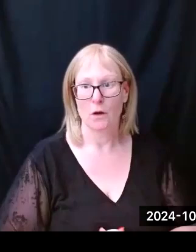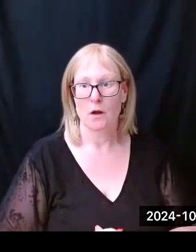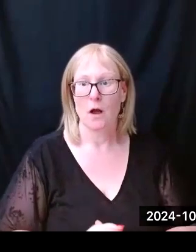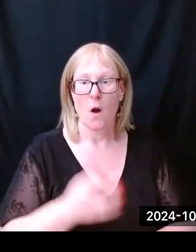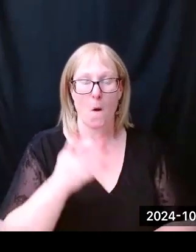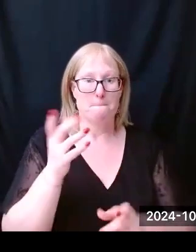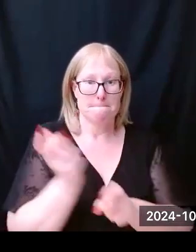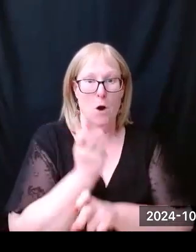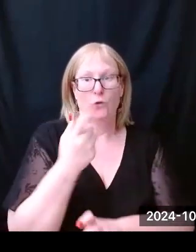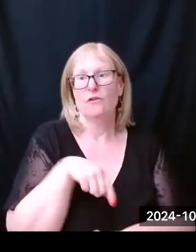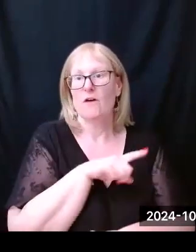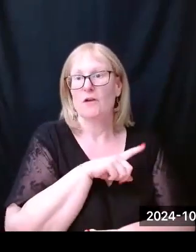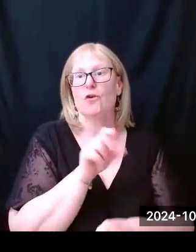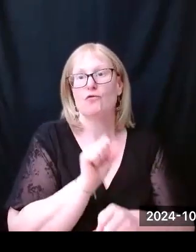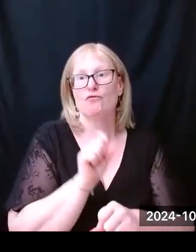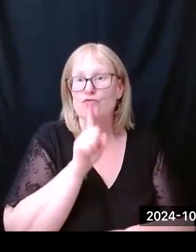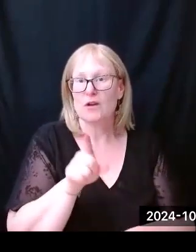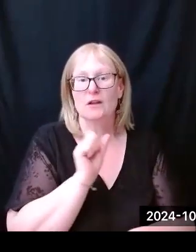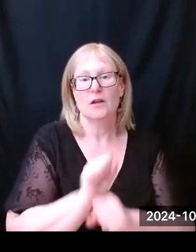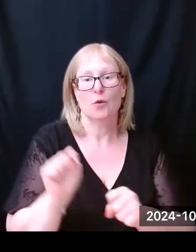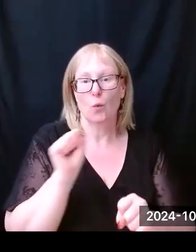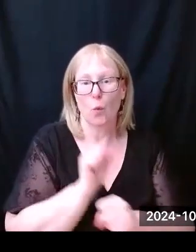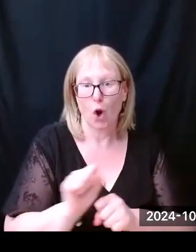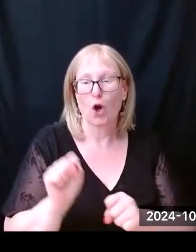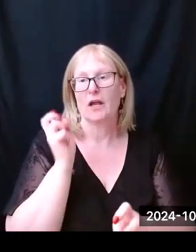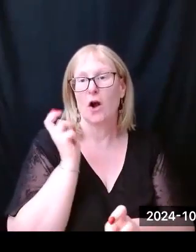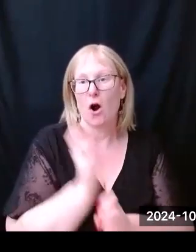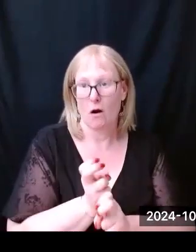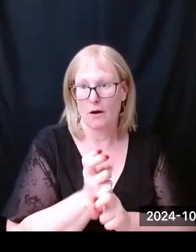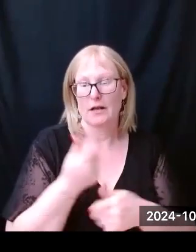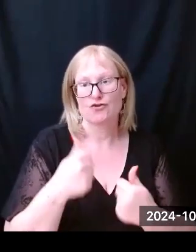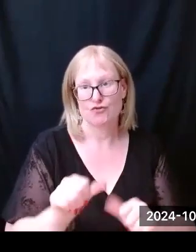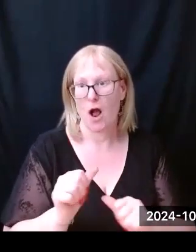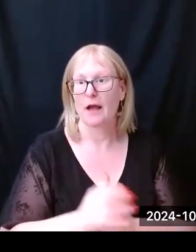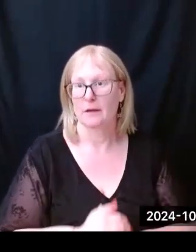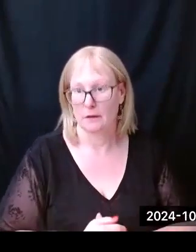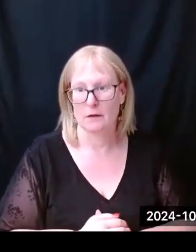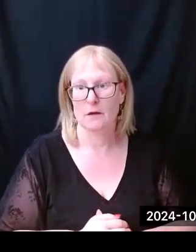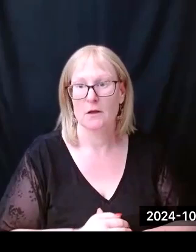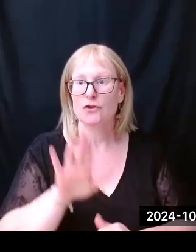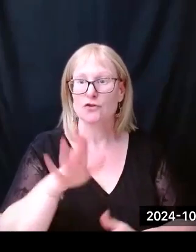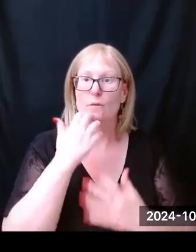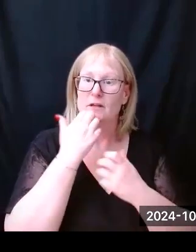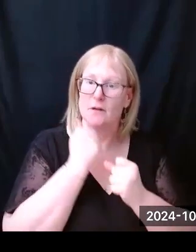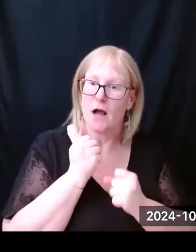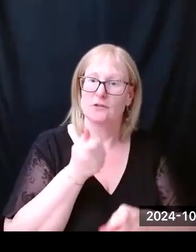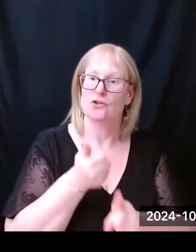trying and there is no try you're doing already. So just give yourself that kindness that good enough is there.